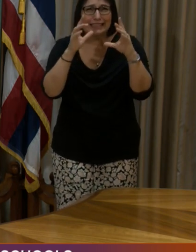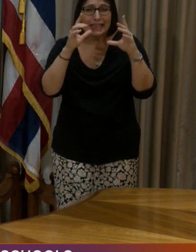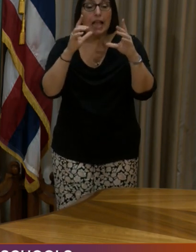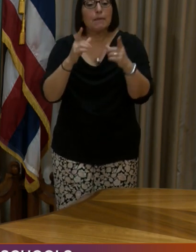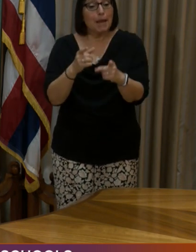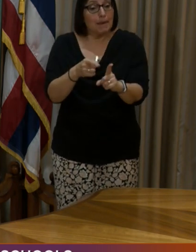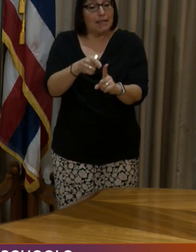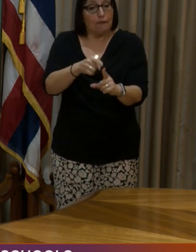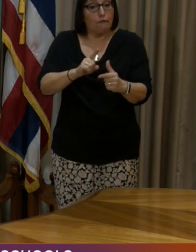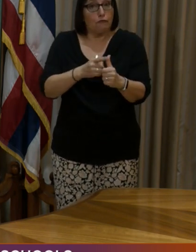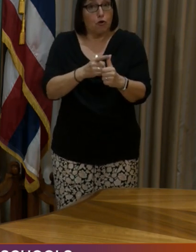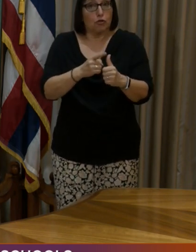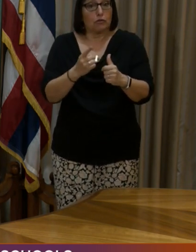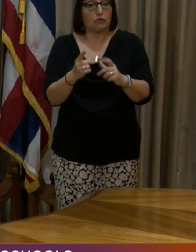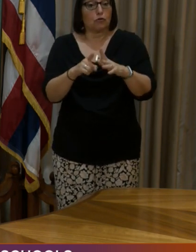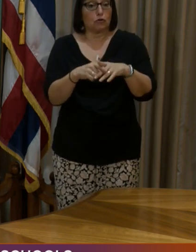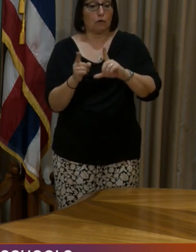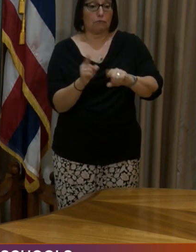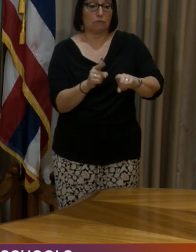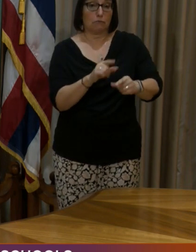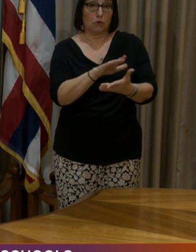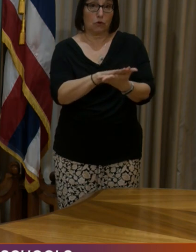STRUGGLING WITH VIRTUAL LEARNING TO COME ONTO CAMPUS FIRST AS ONE EXAMPLE.